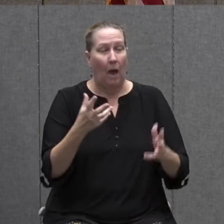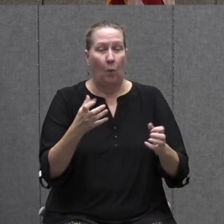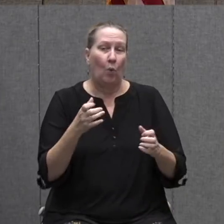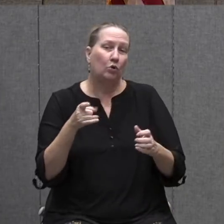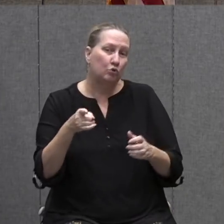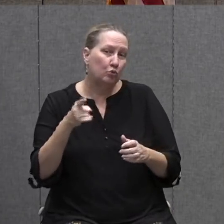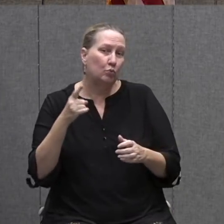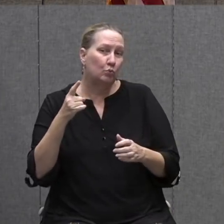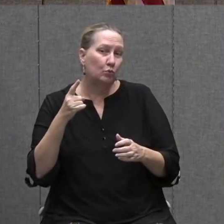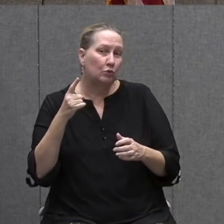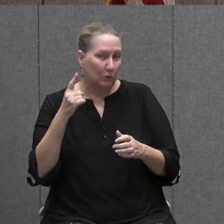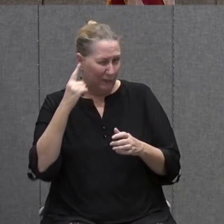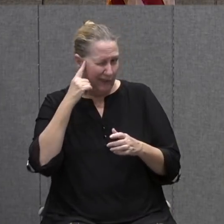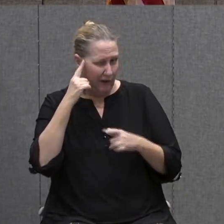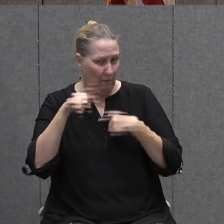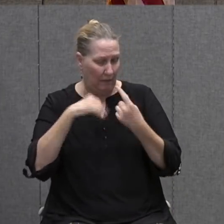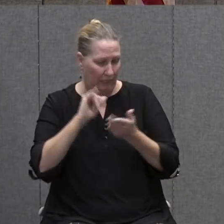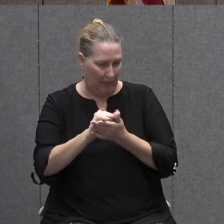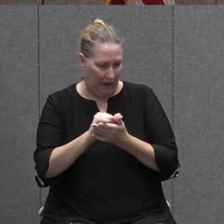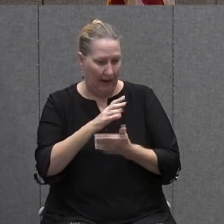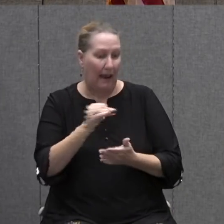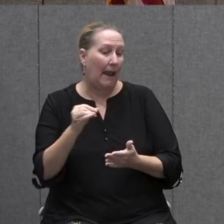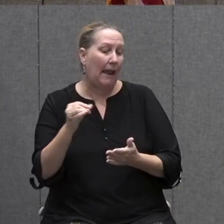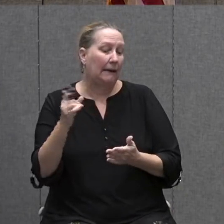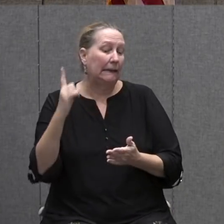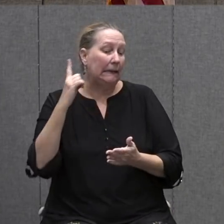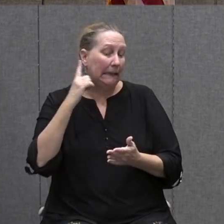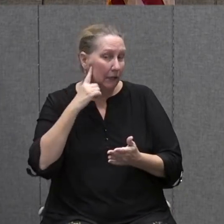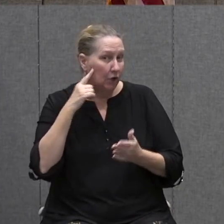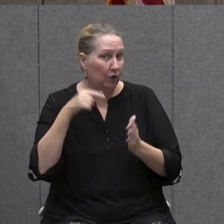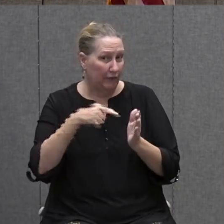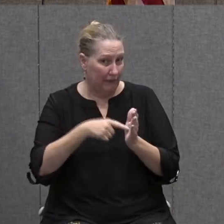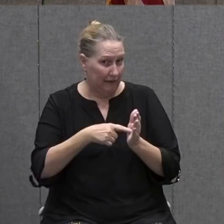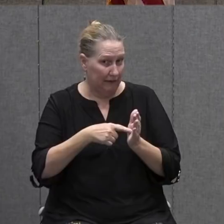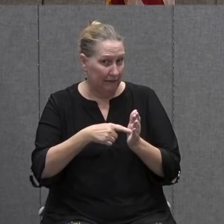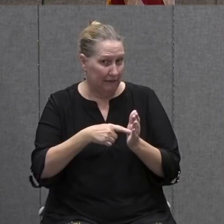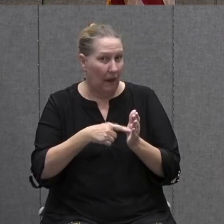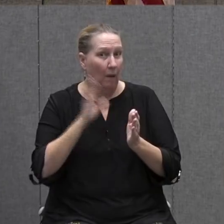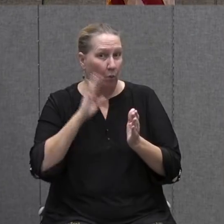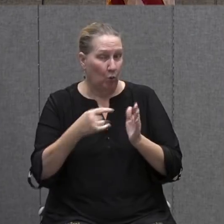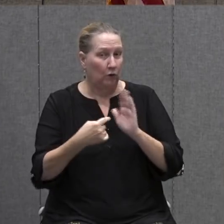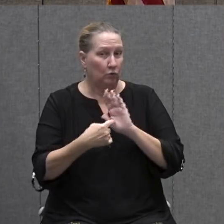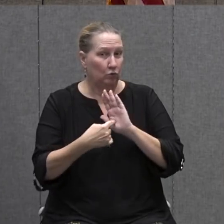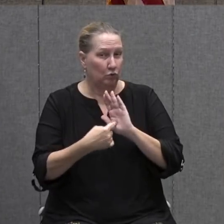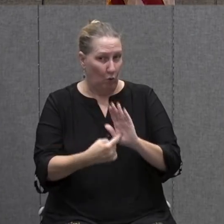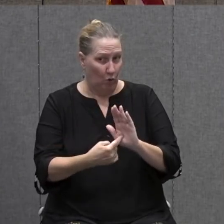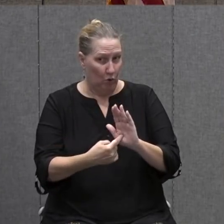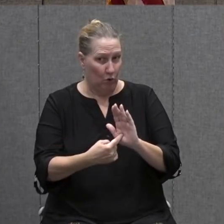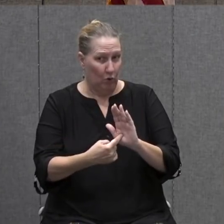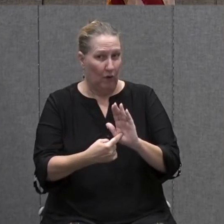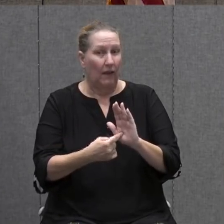and the message is going to repeat five times and I want you to see if you pick up on the pattern.